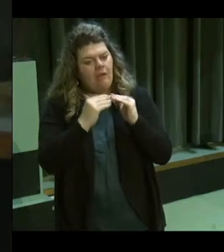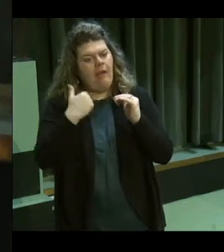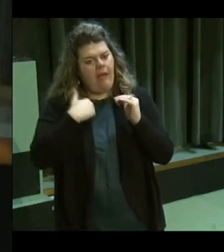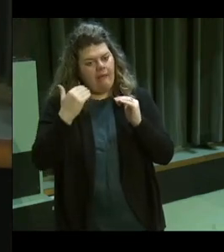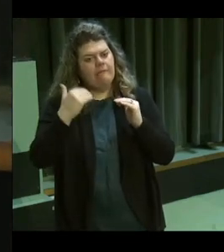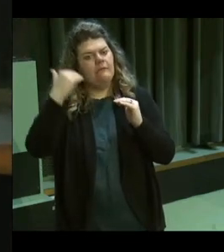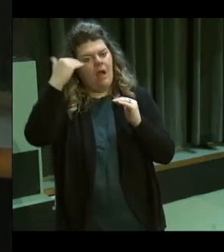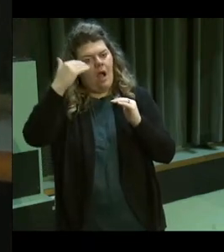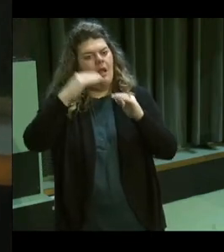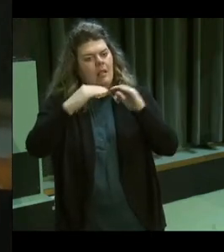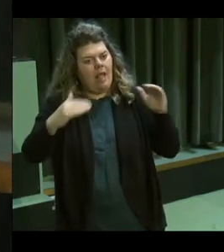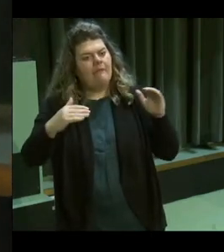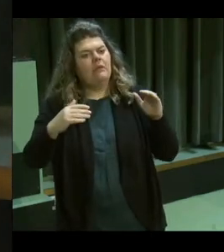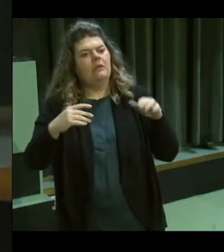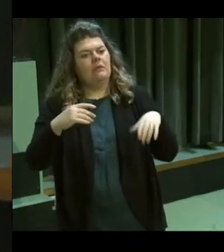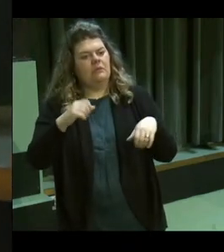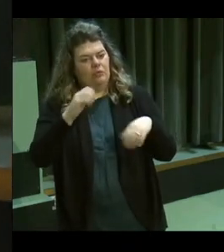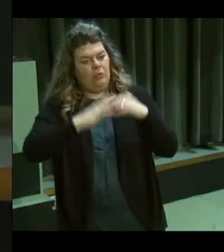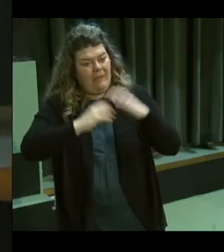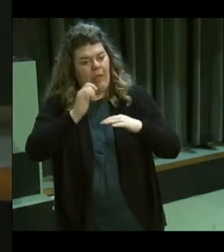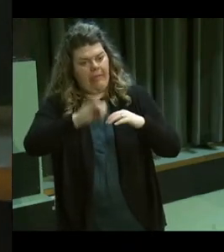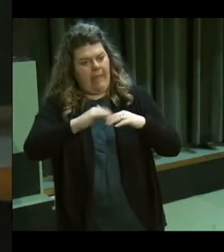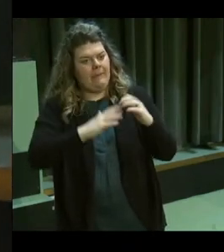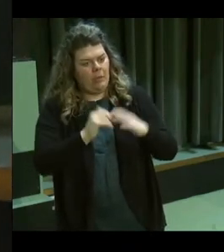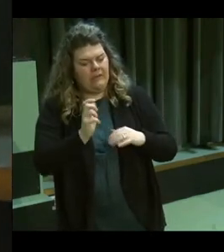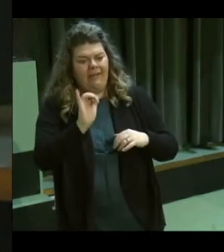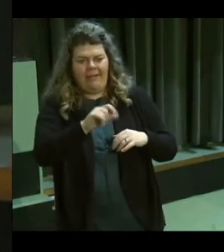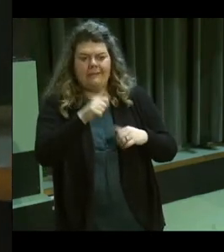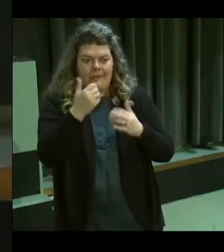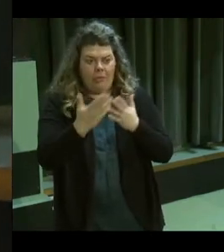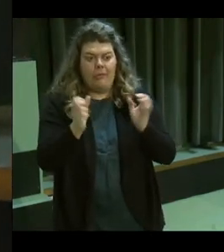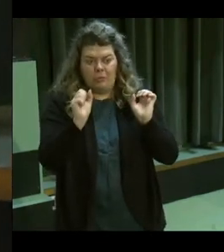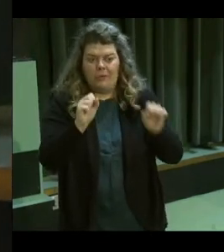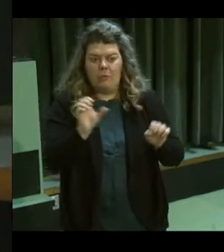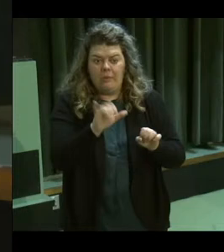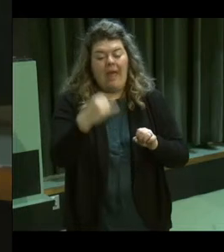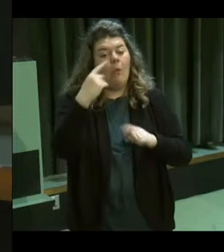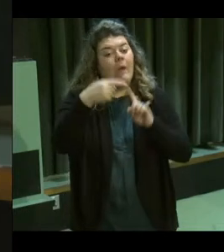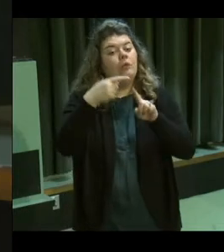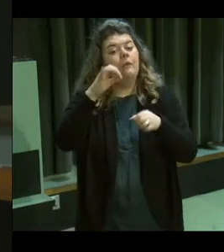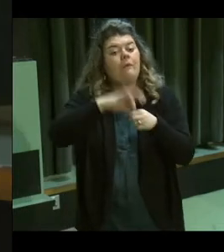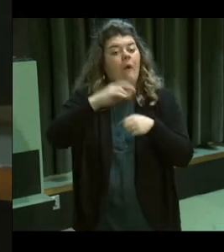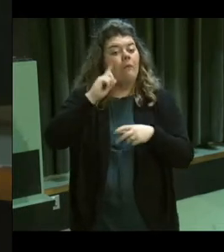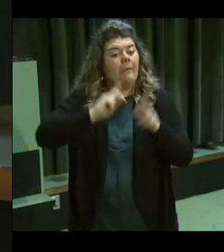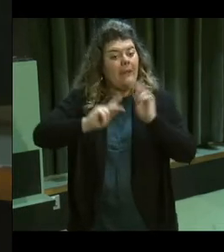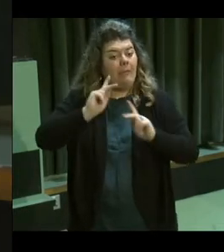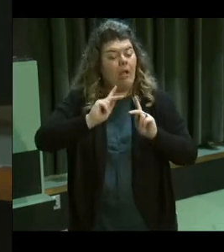a higher level of health and safety standards, that's another